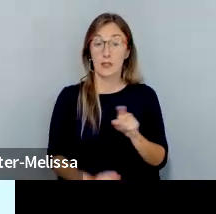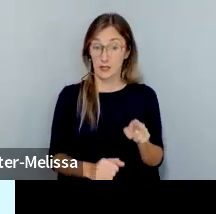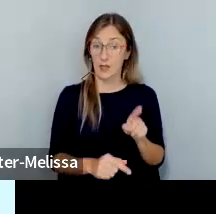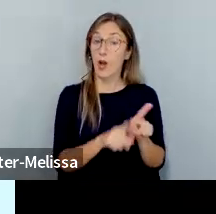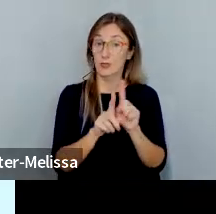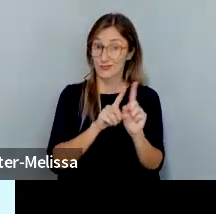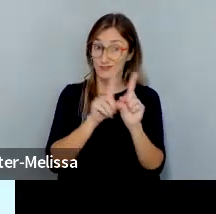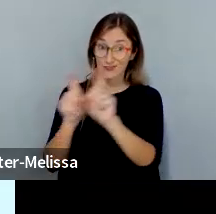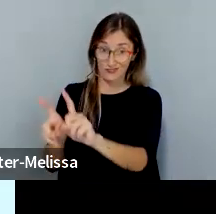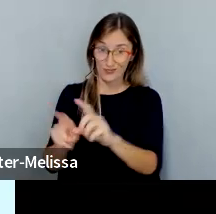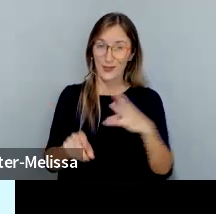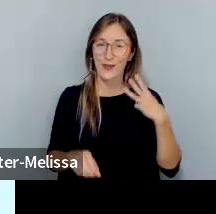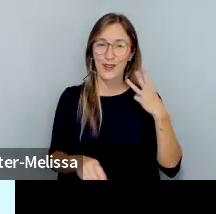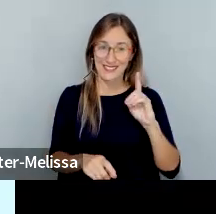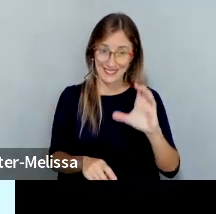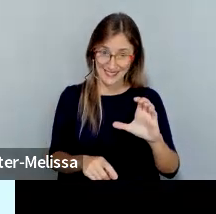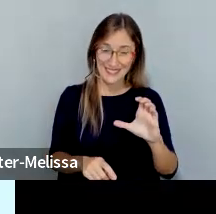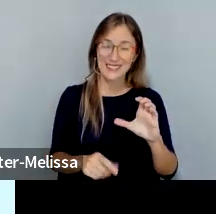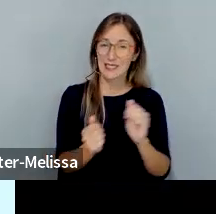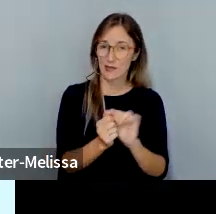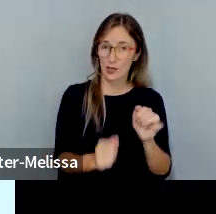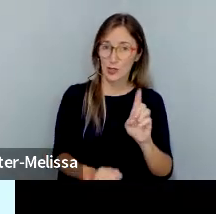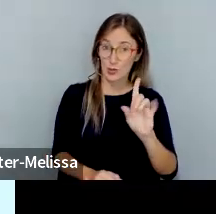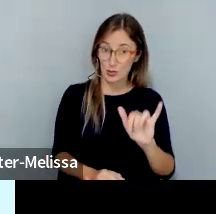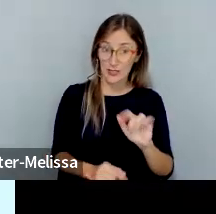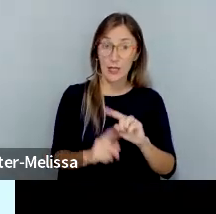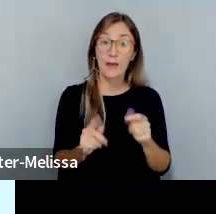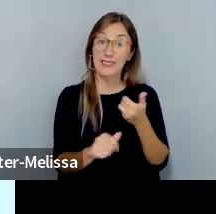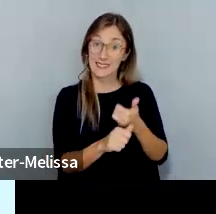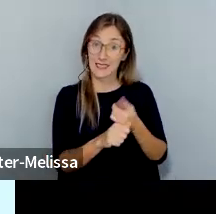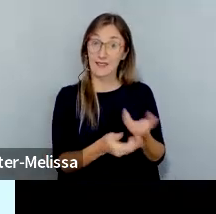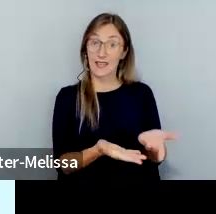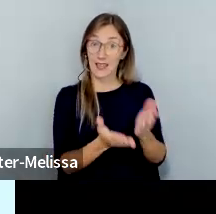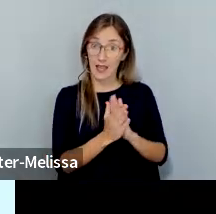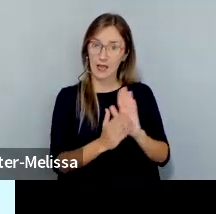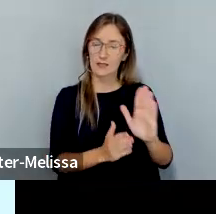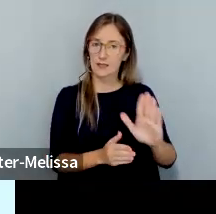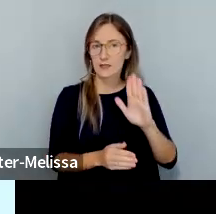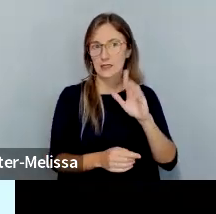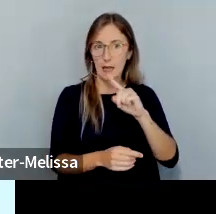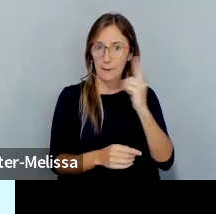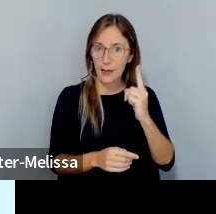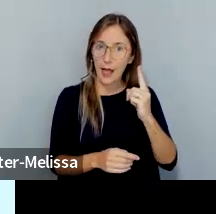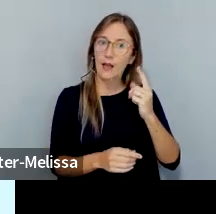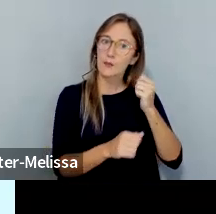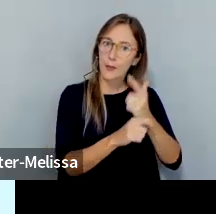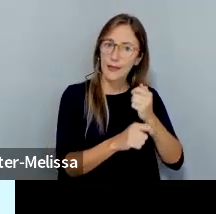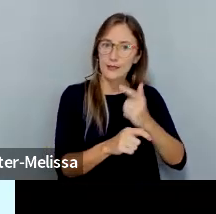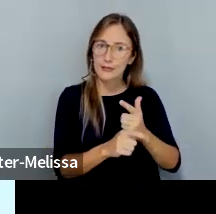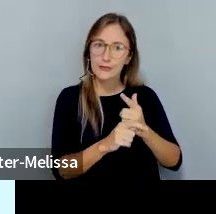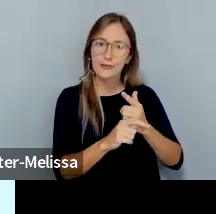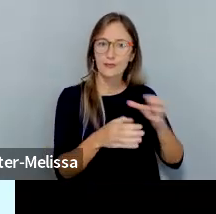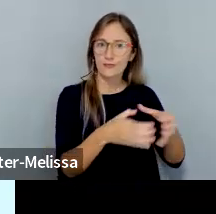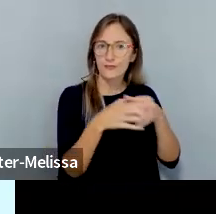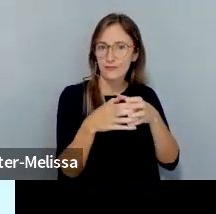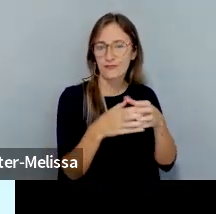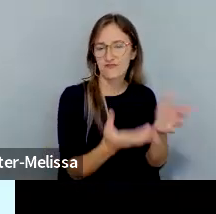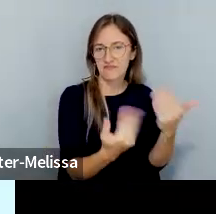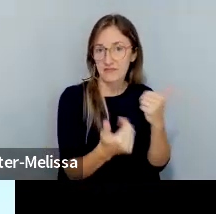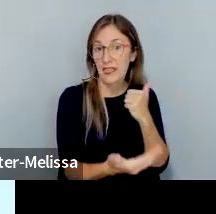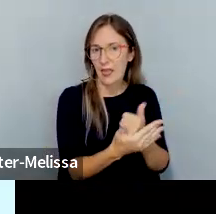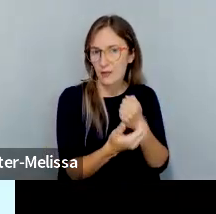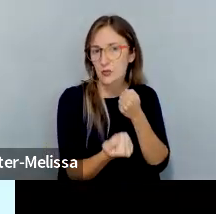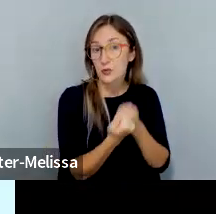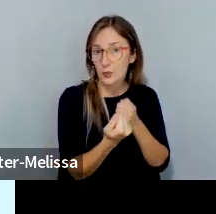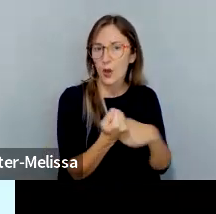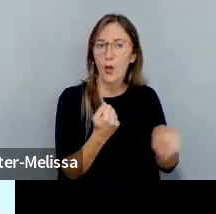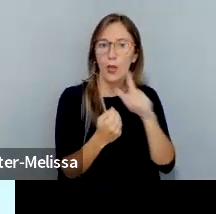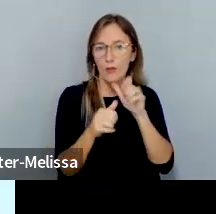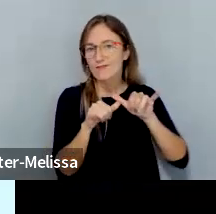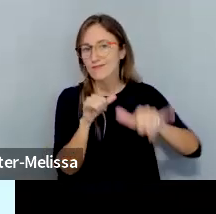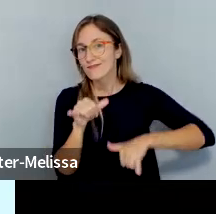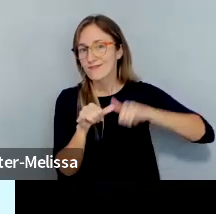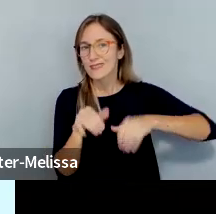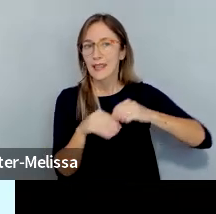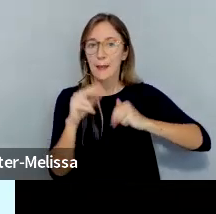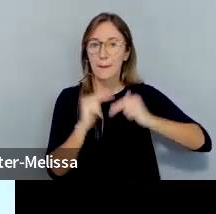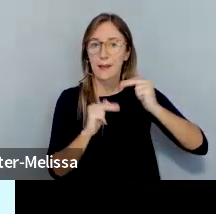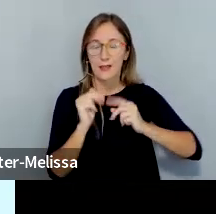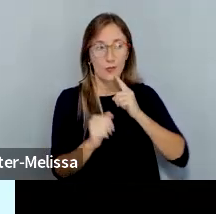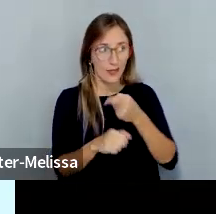multiple sclerosis, and he was one of the people who went to Washington DC